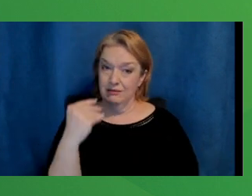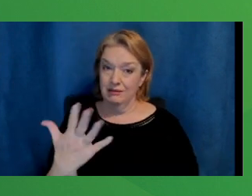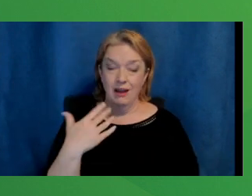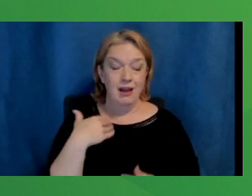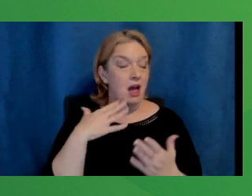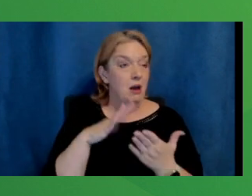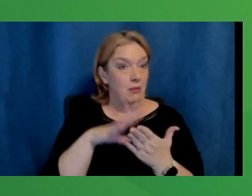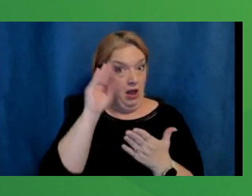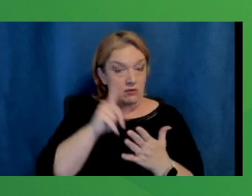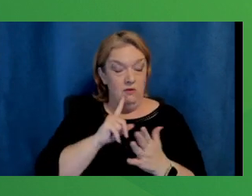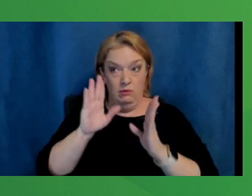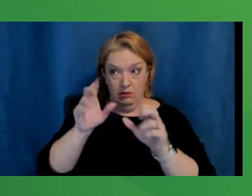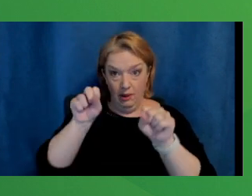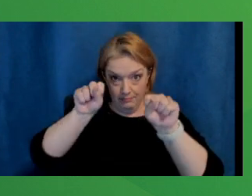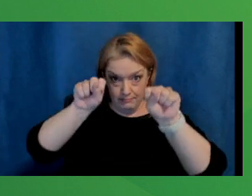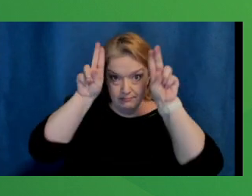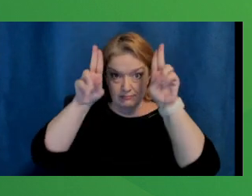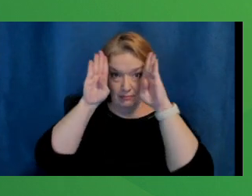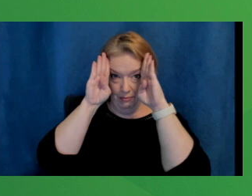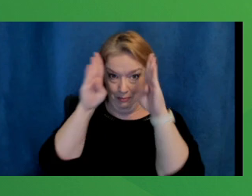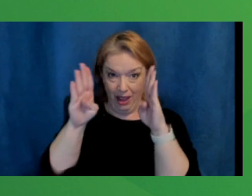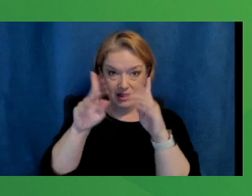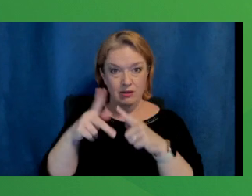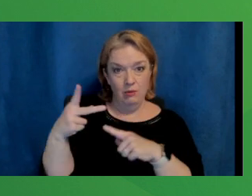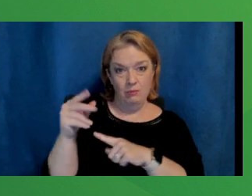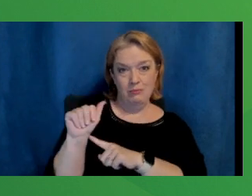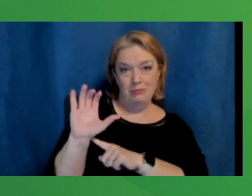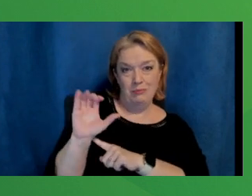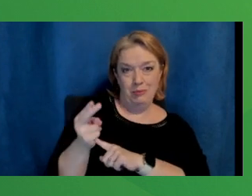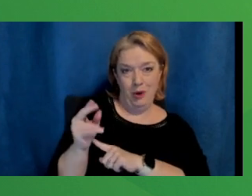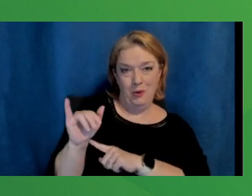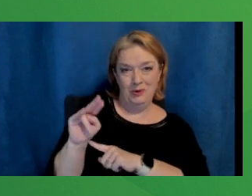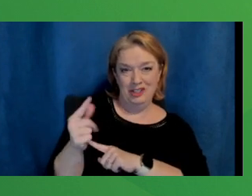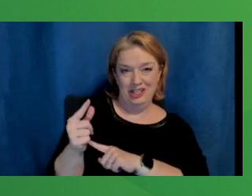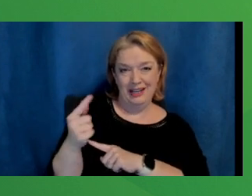This project really aligned with everything we were already learning inside of the classroom,